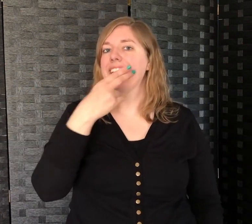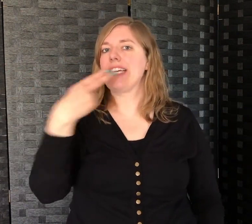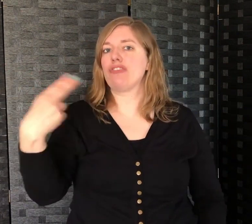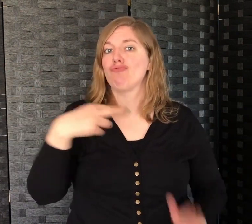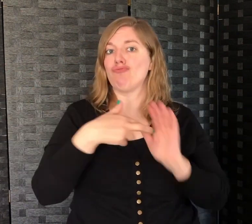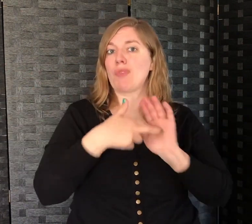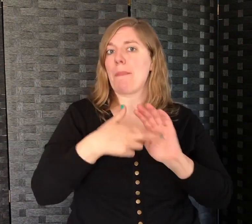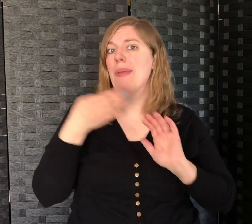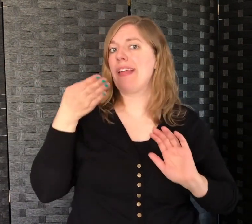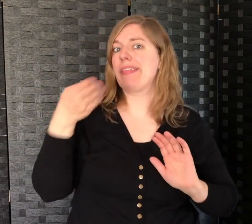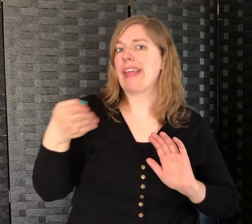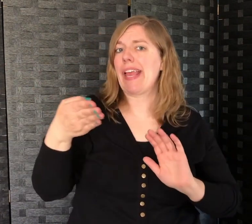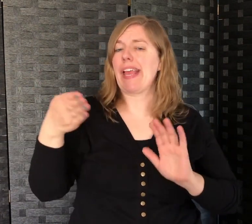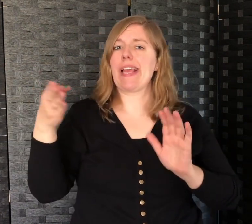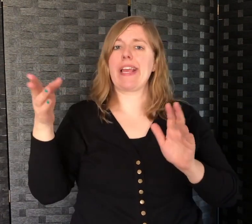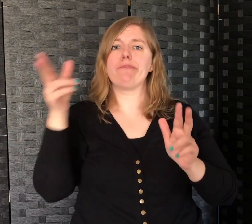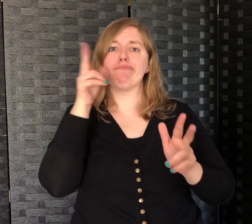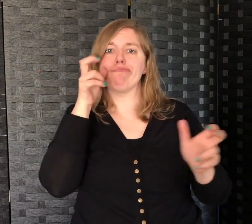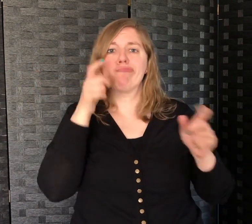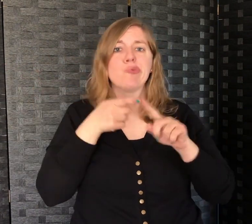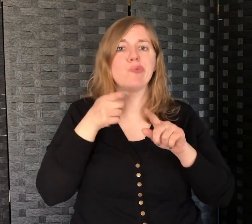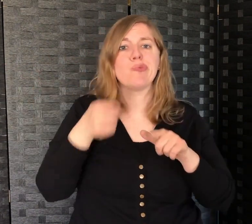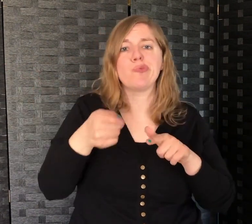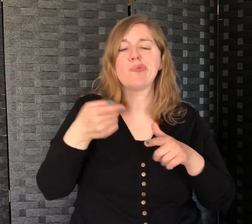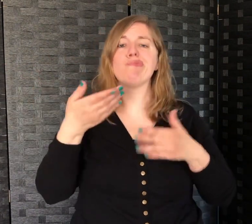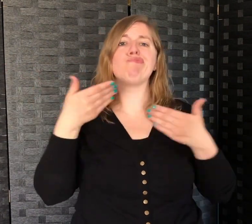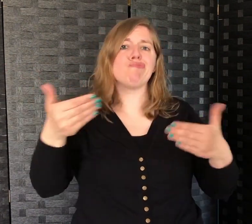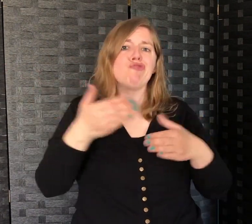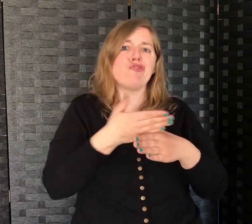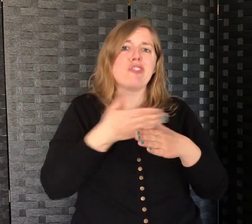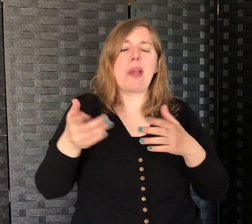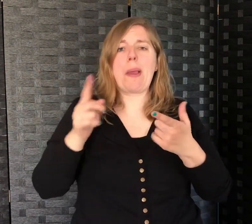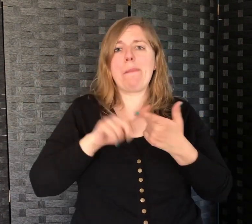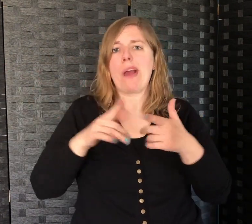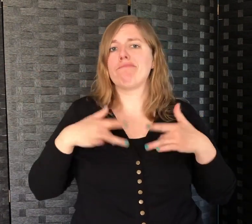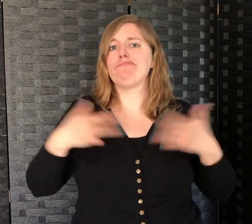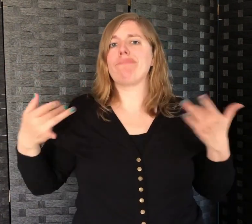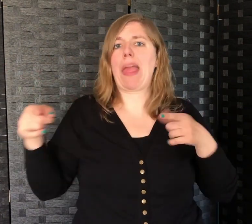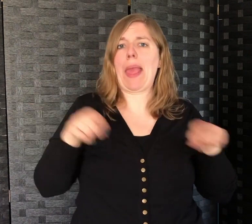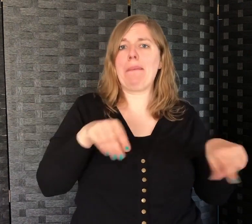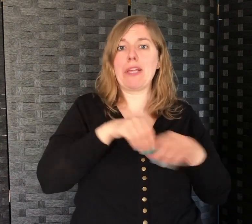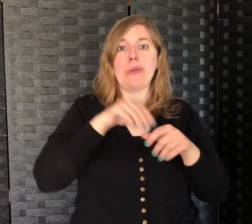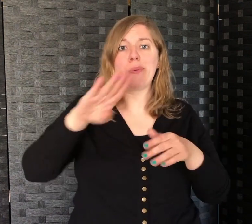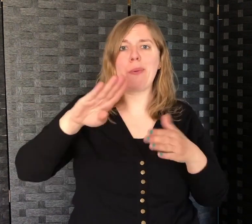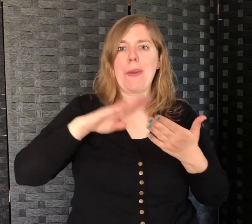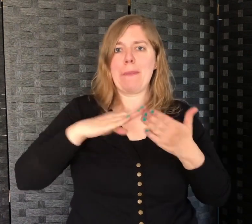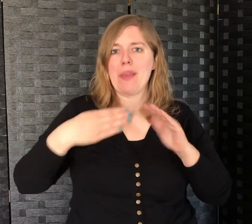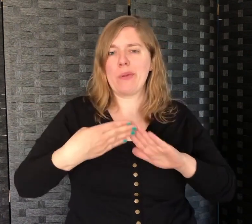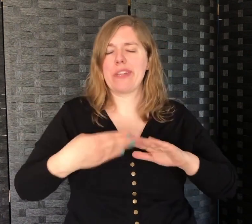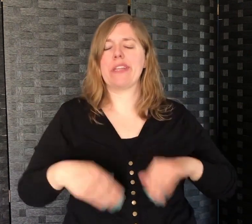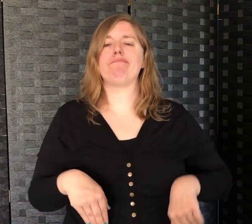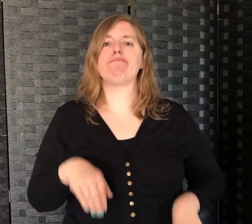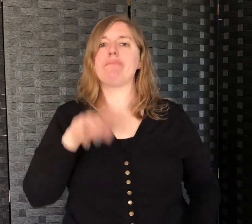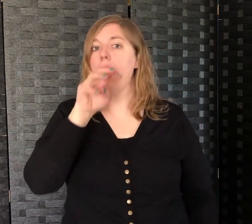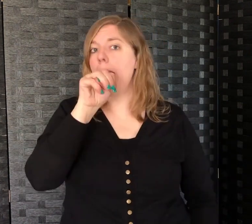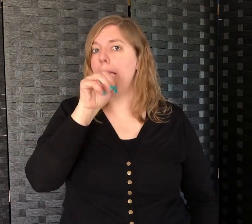MNCDHH reps will be there listening to you and you can share about what is happening in your community.